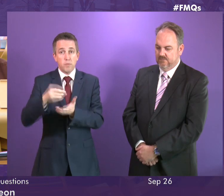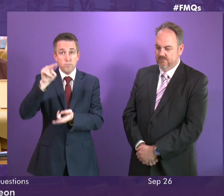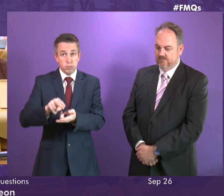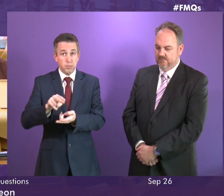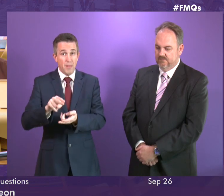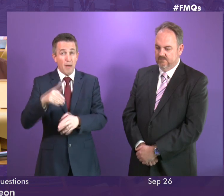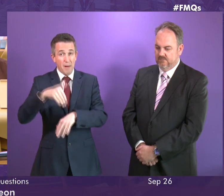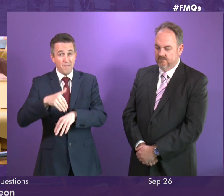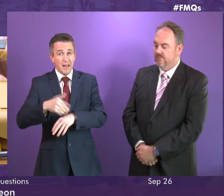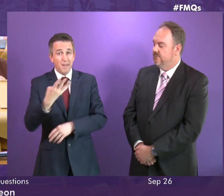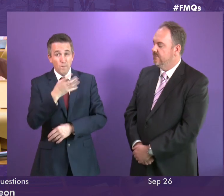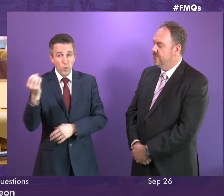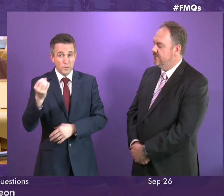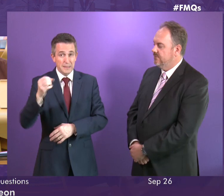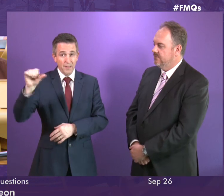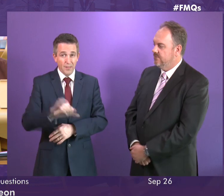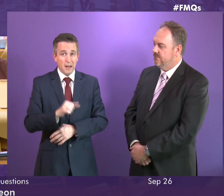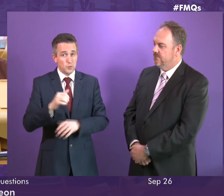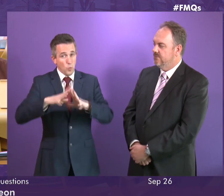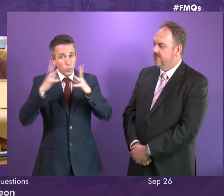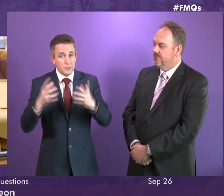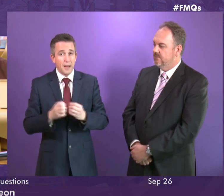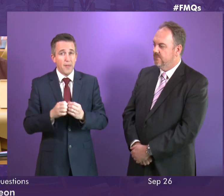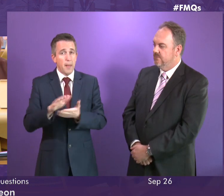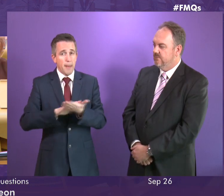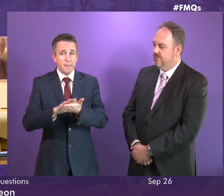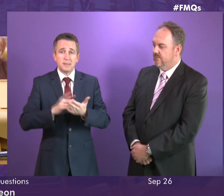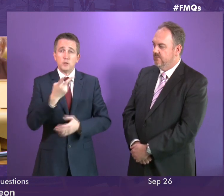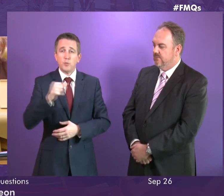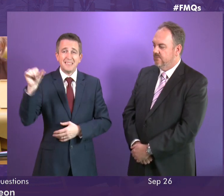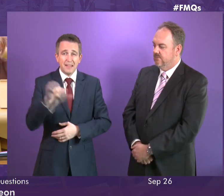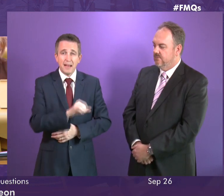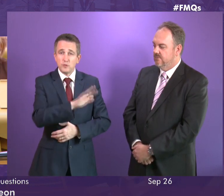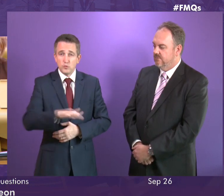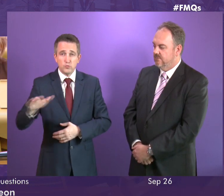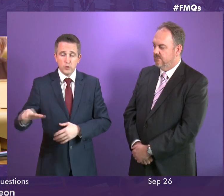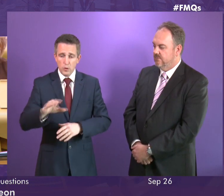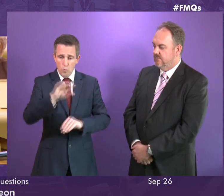reach 40,000 by the time of full roll-out and 20,000 children will be brought into poverty.